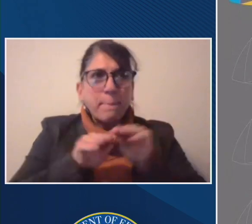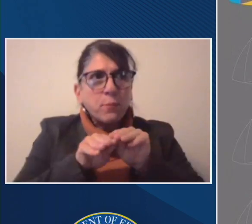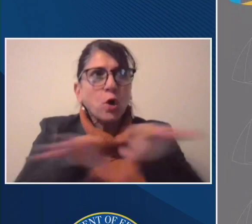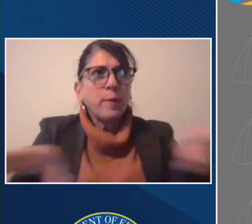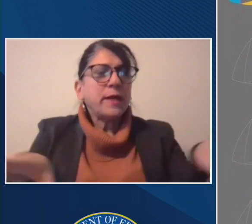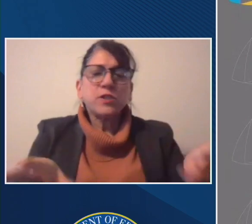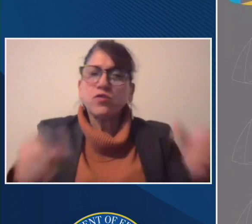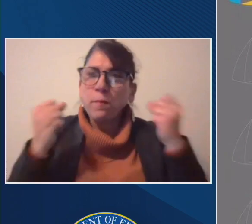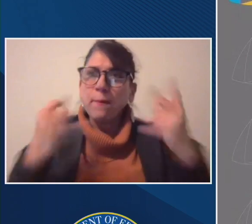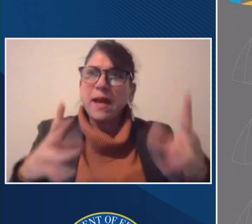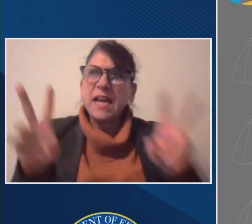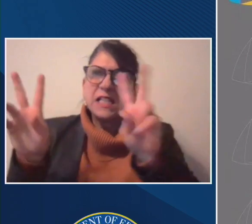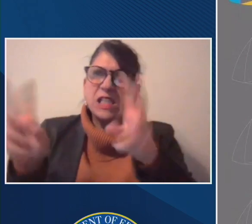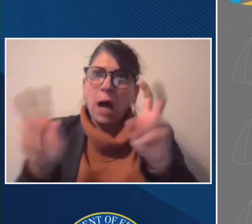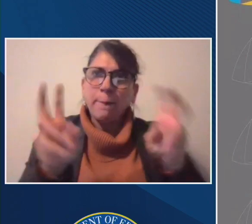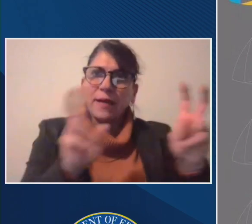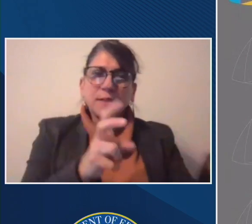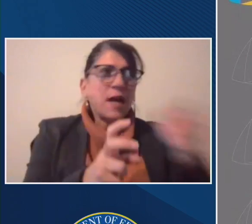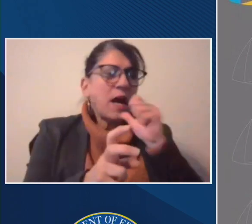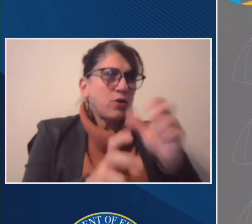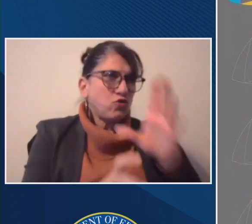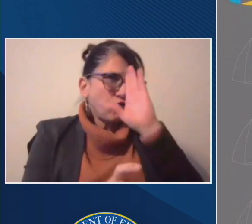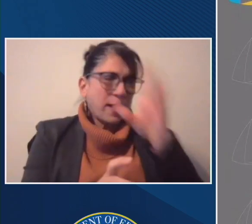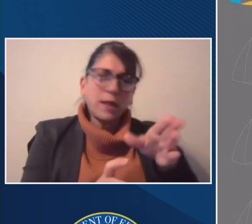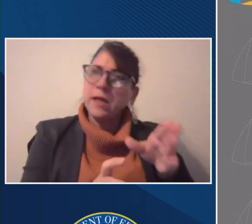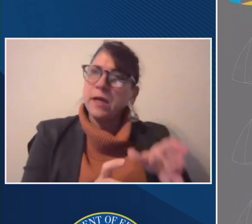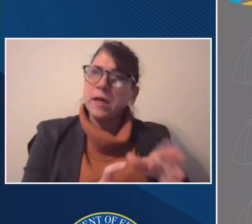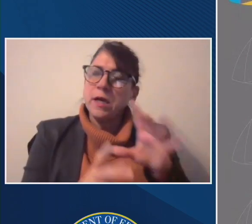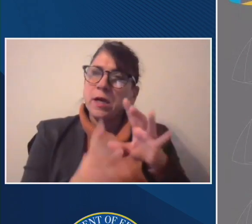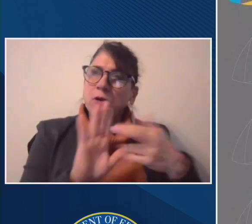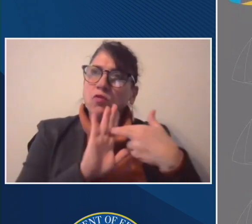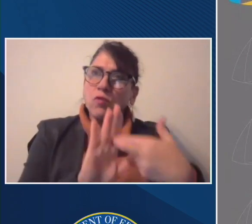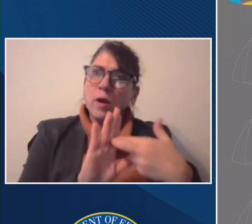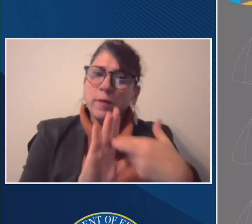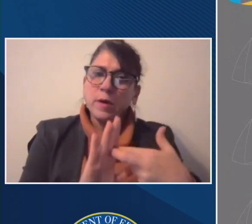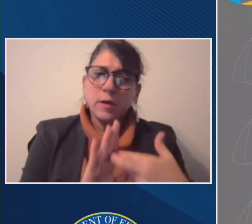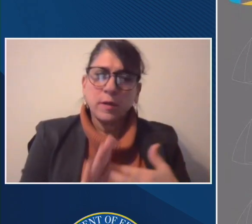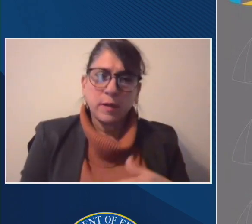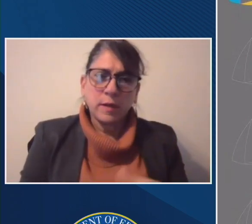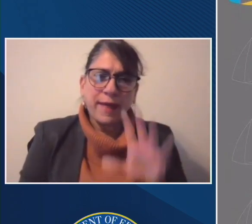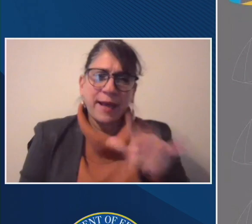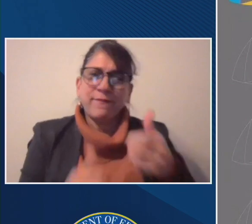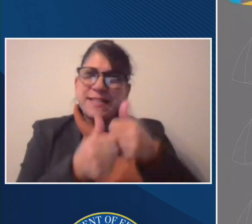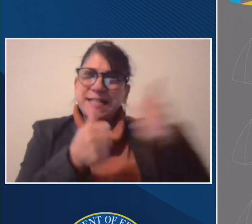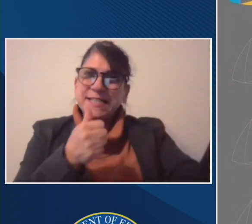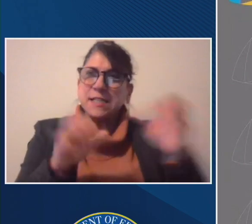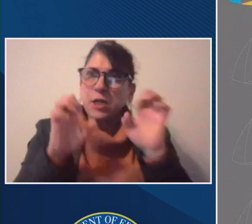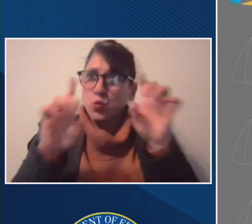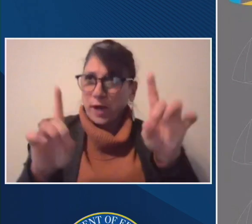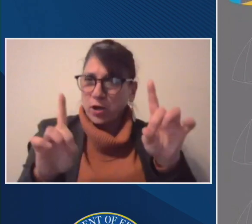that really isn't directly represented is that of distance education. When you look at accreditation, state